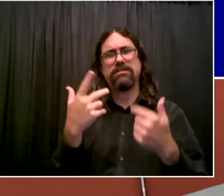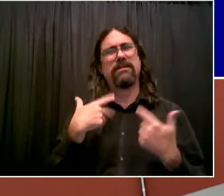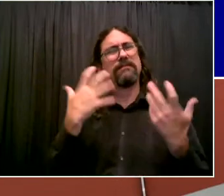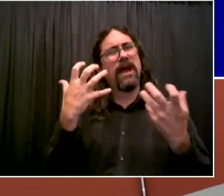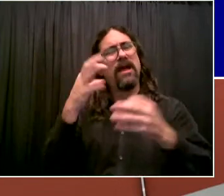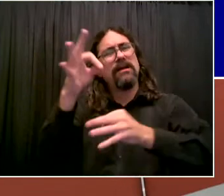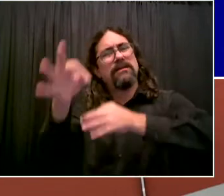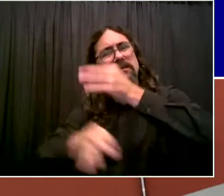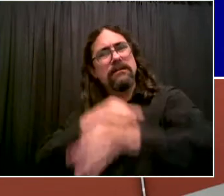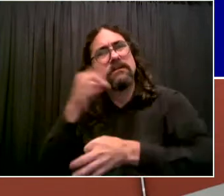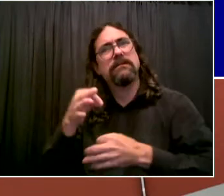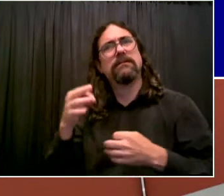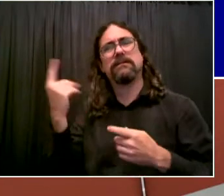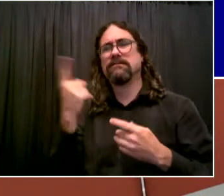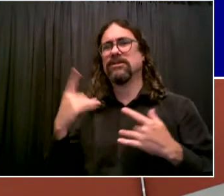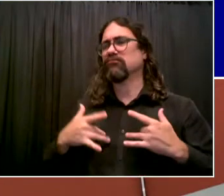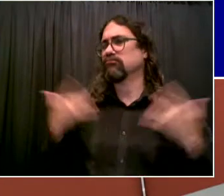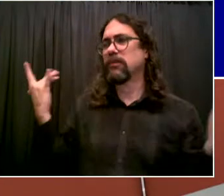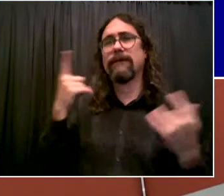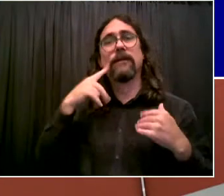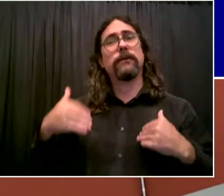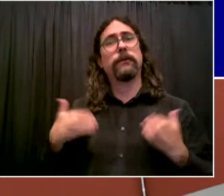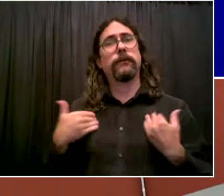PEOPLE GIVING THEM POSITIVE OPTIONS. THAT WAS VERY